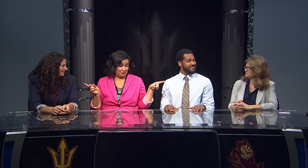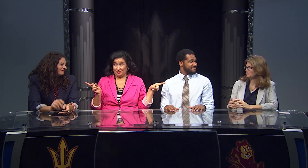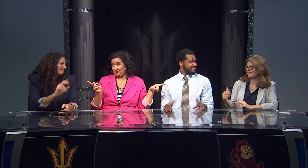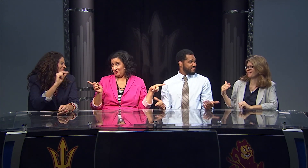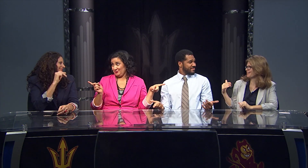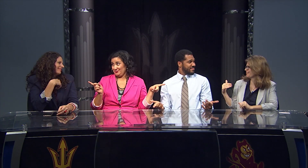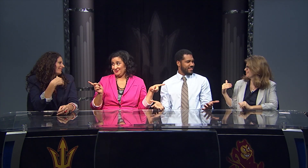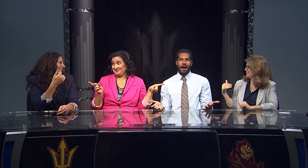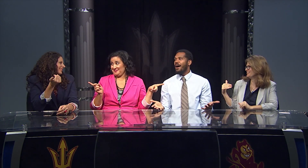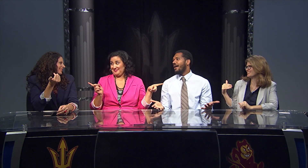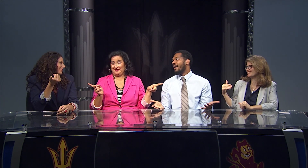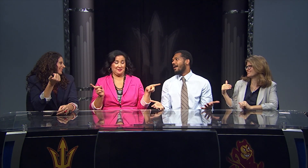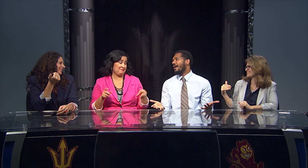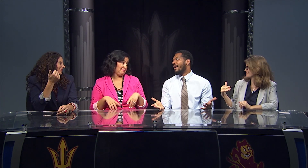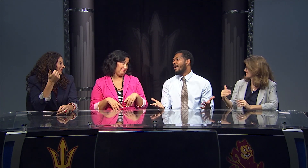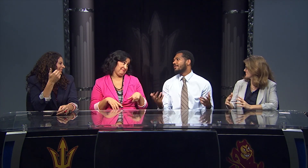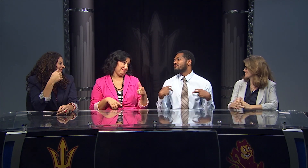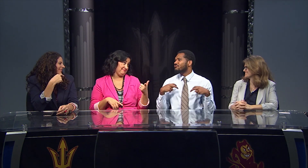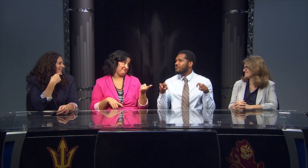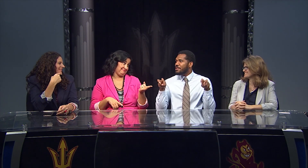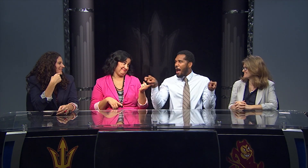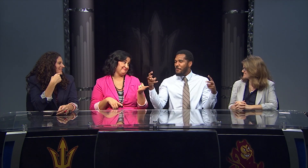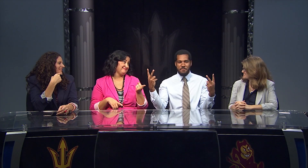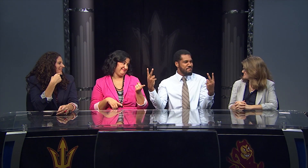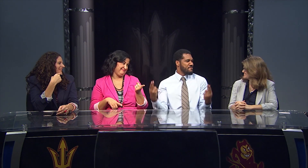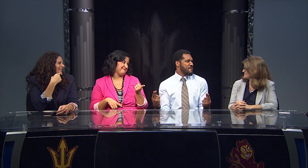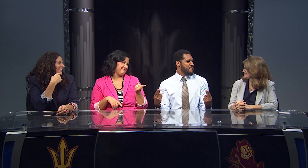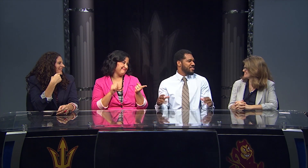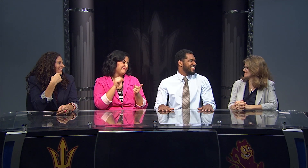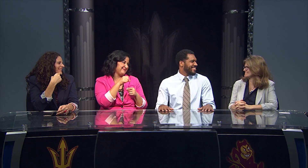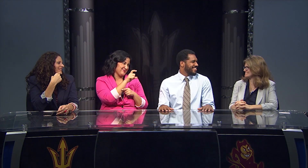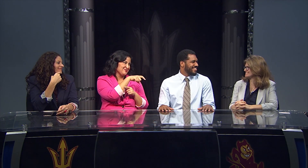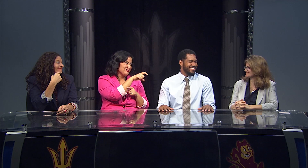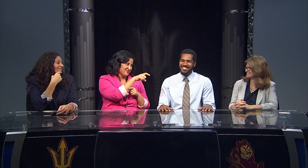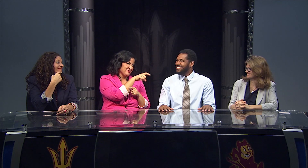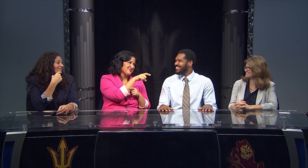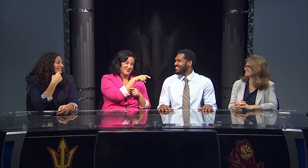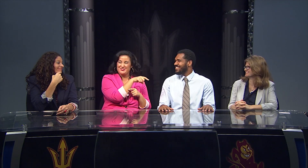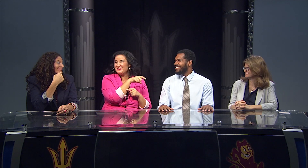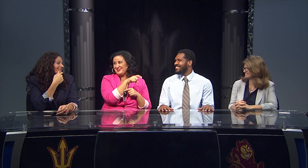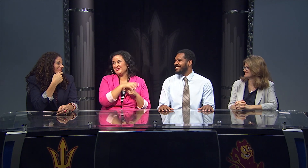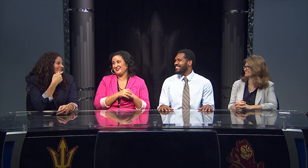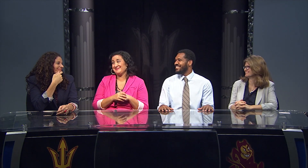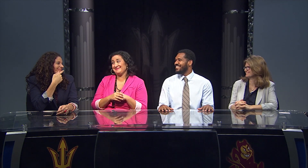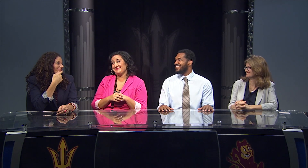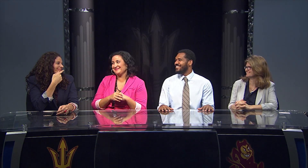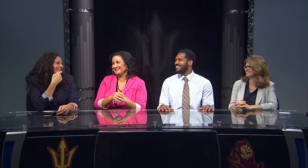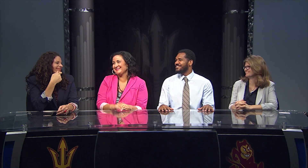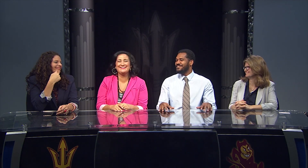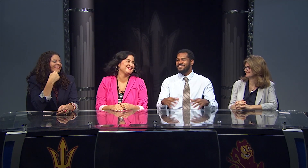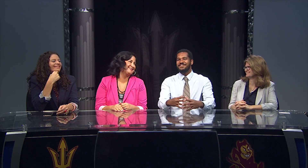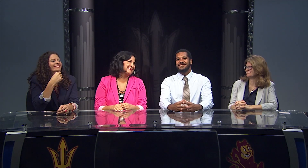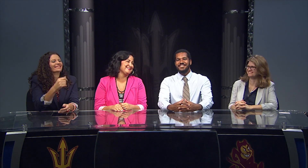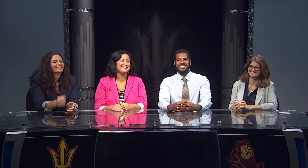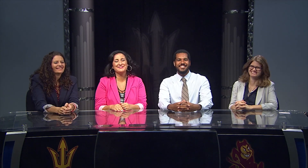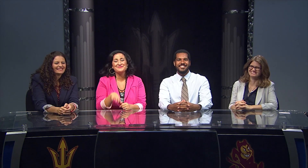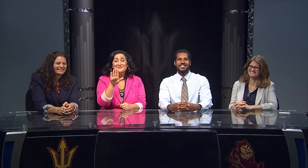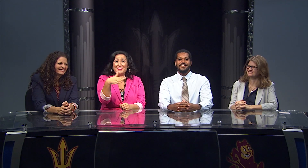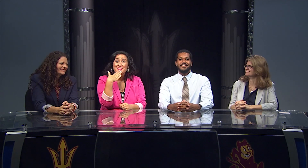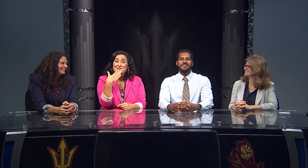Have you guys? No, not yet. We're gonna have to nominate you two next. We'll see!